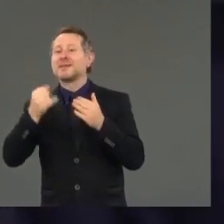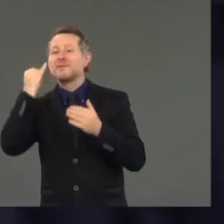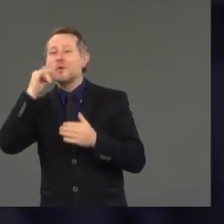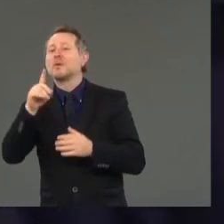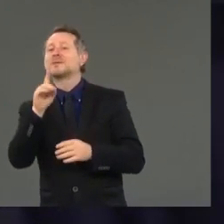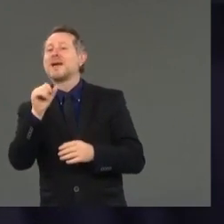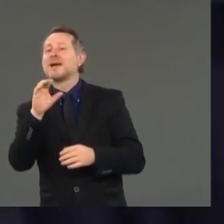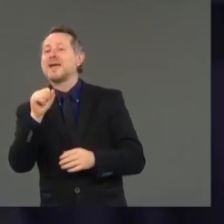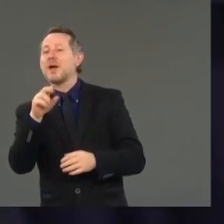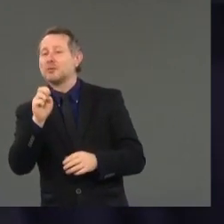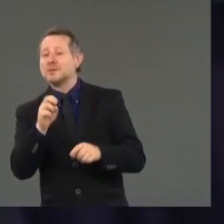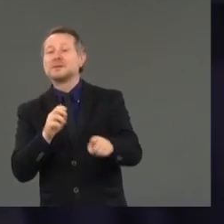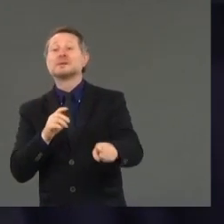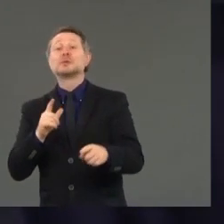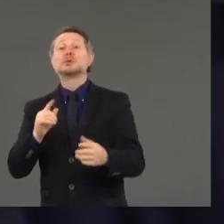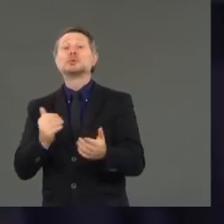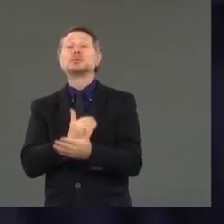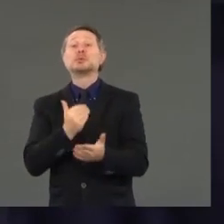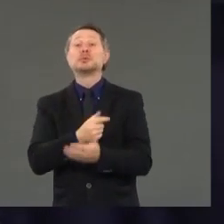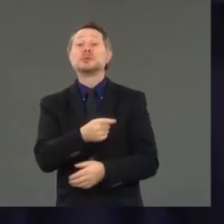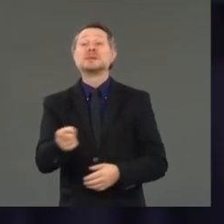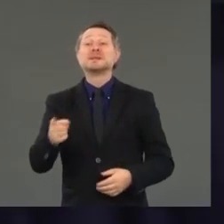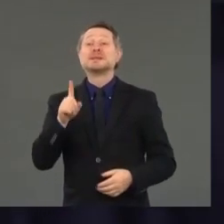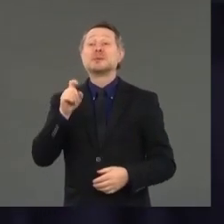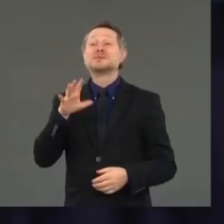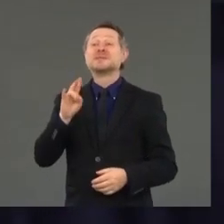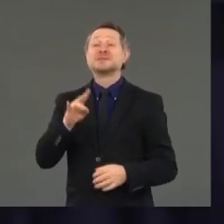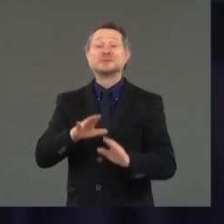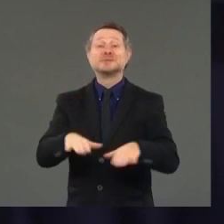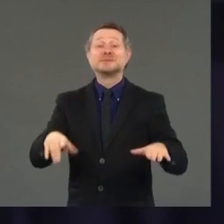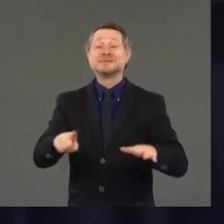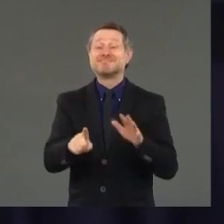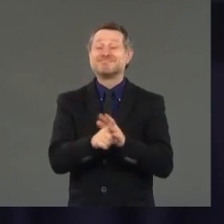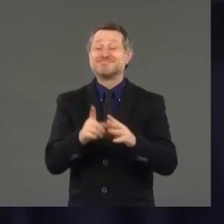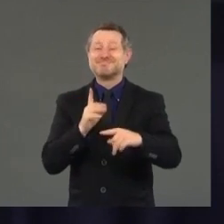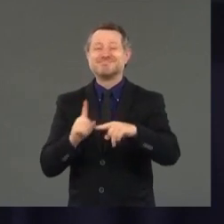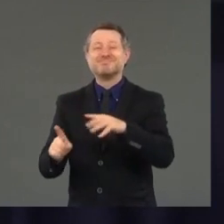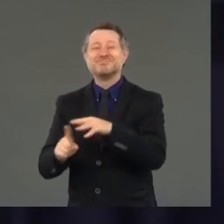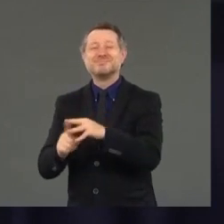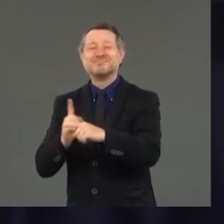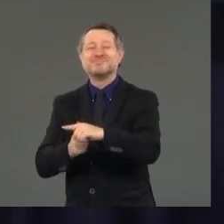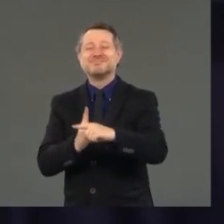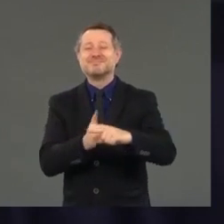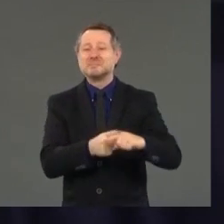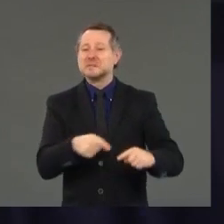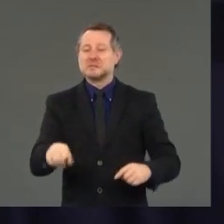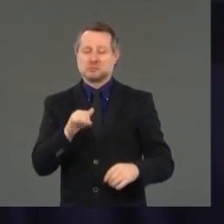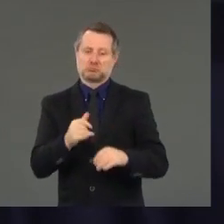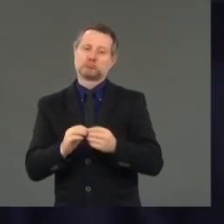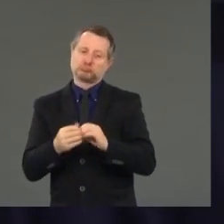SO RIGHT NOW WE HAVE GUIDELINES THAT ARE IN PLACE FOR DAY CARE,